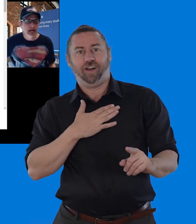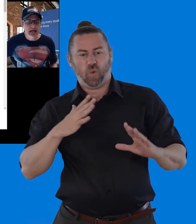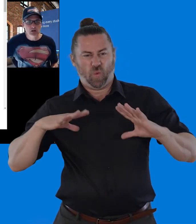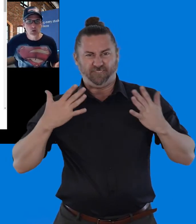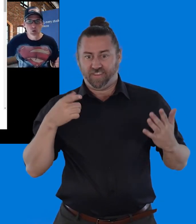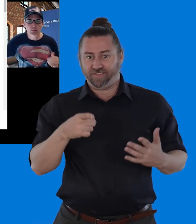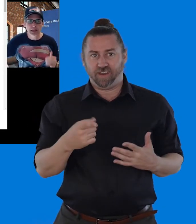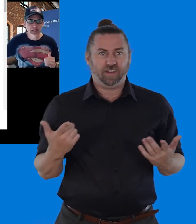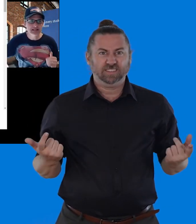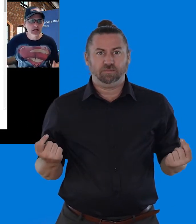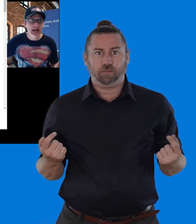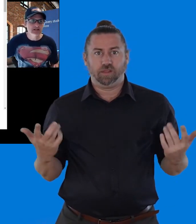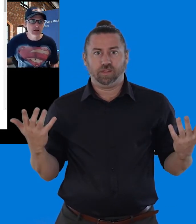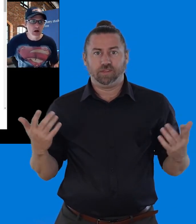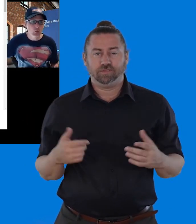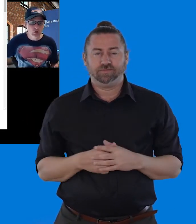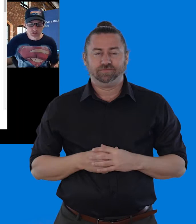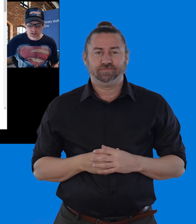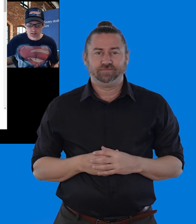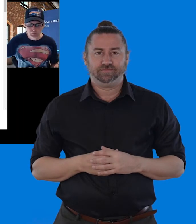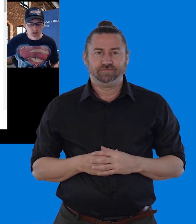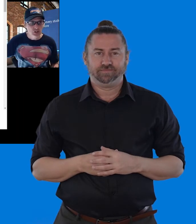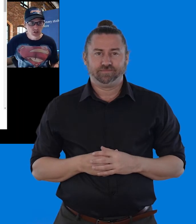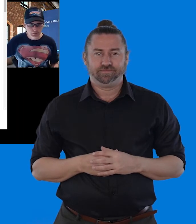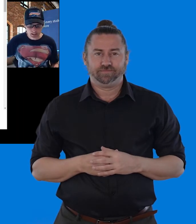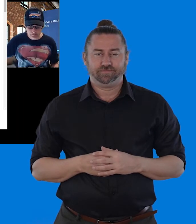the article will be exactly as I wanted it to be.